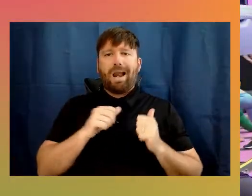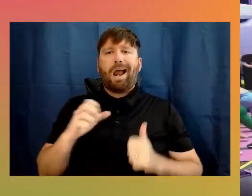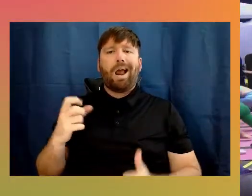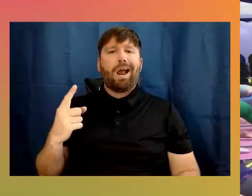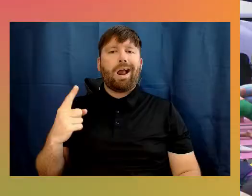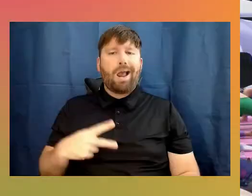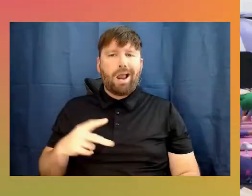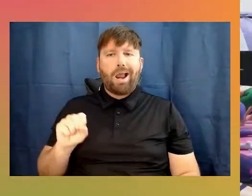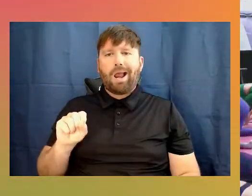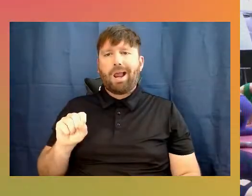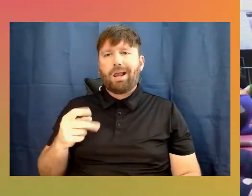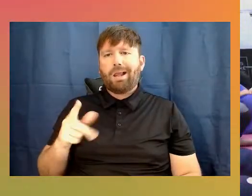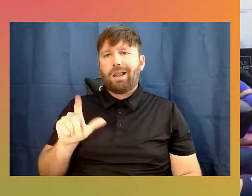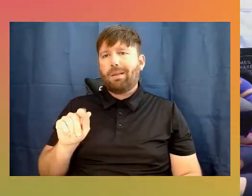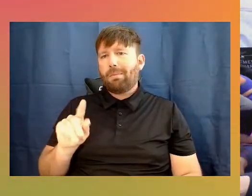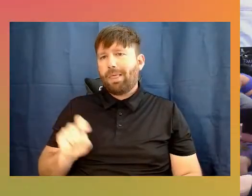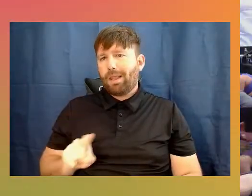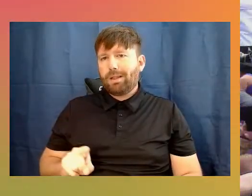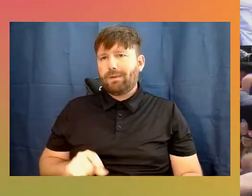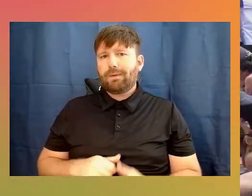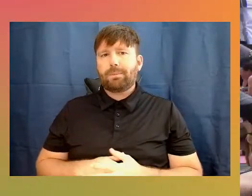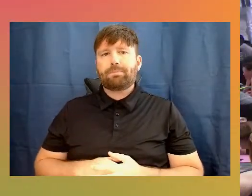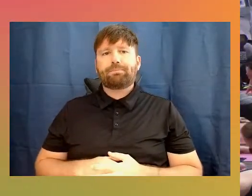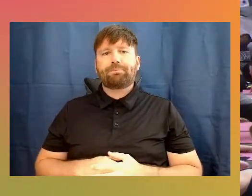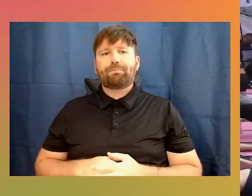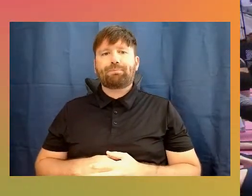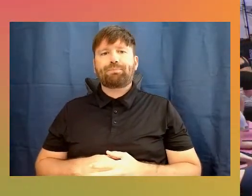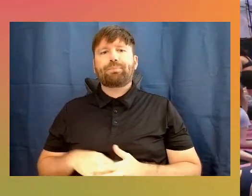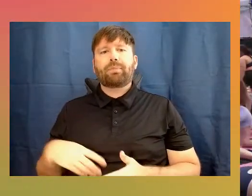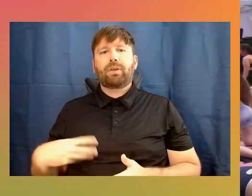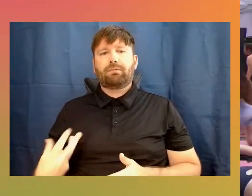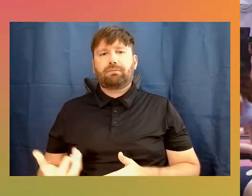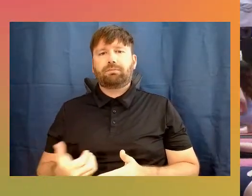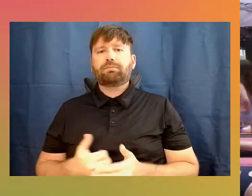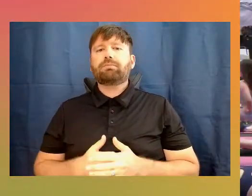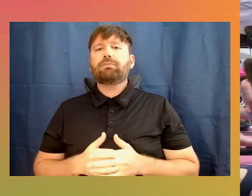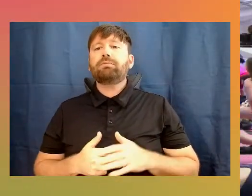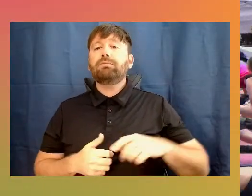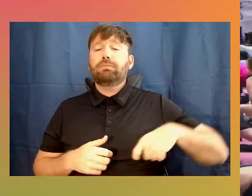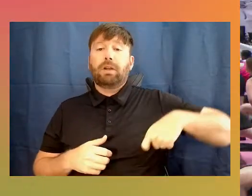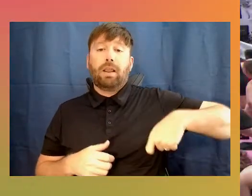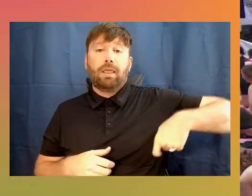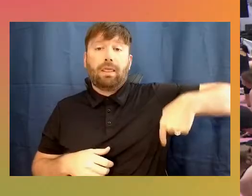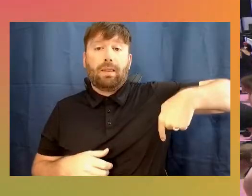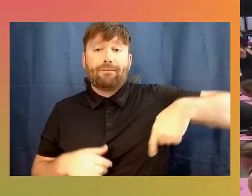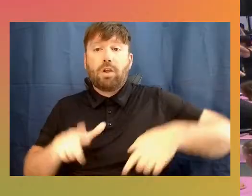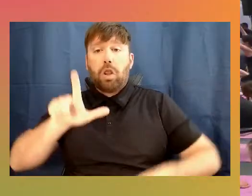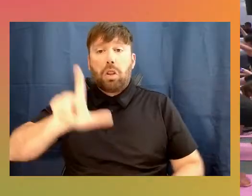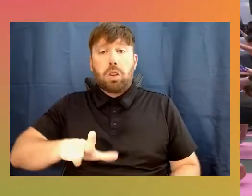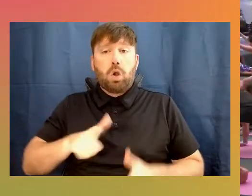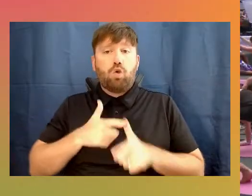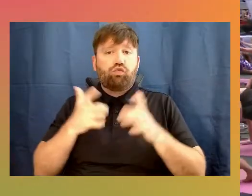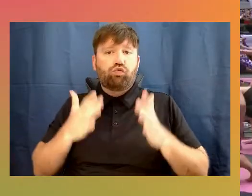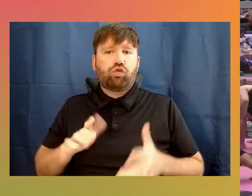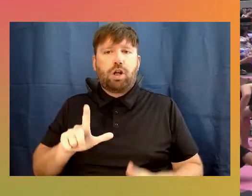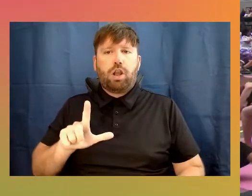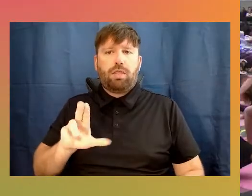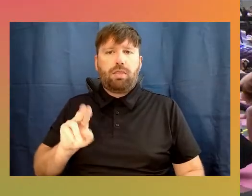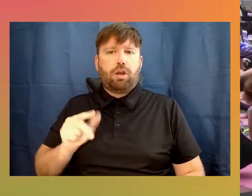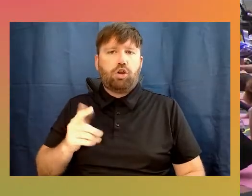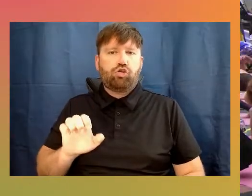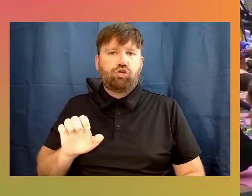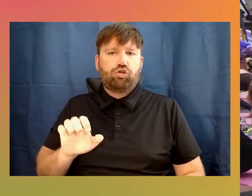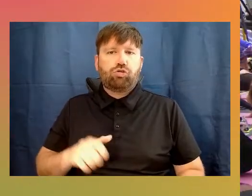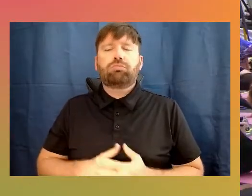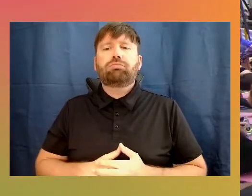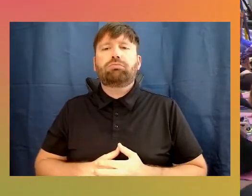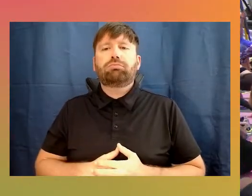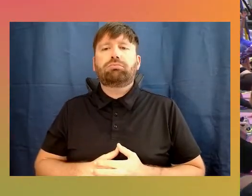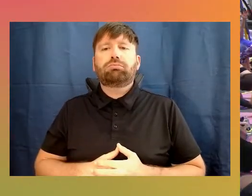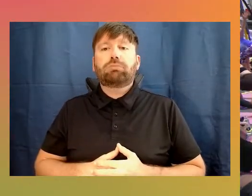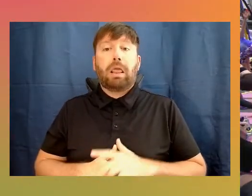BIG FULL BREATH IN.